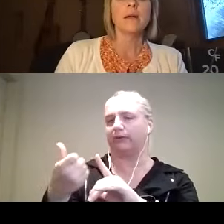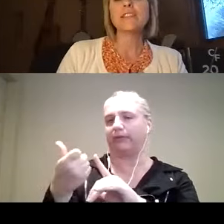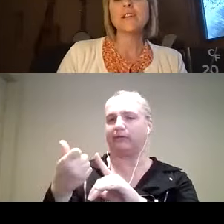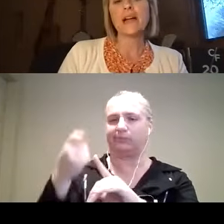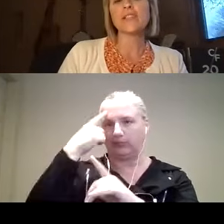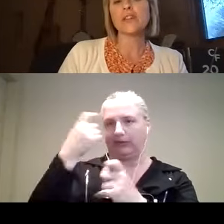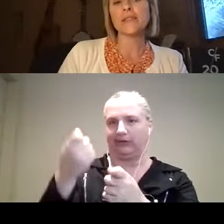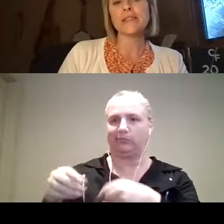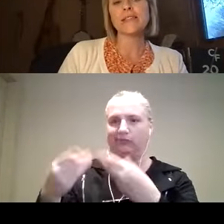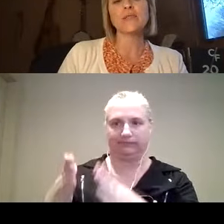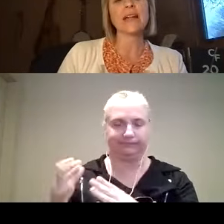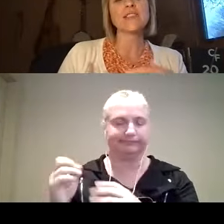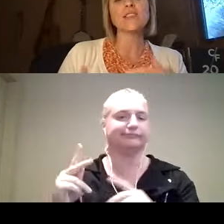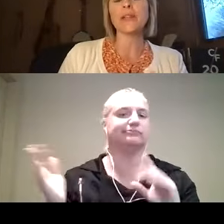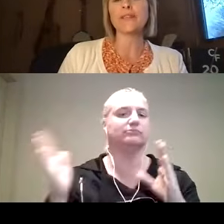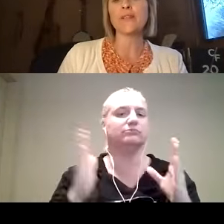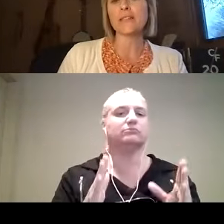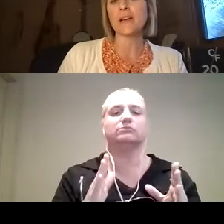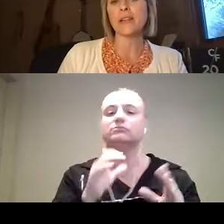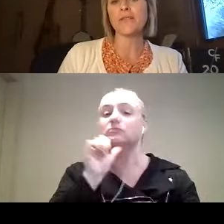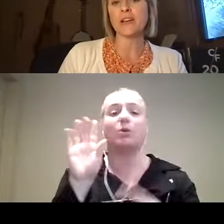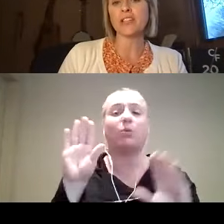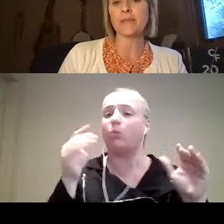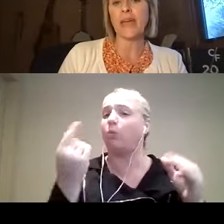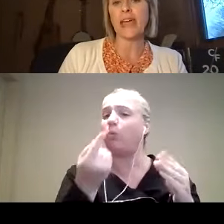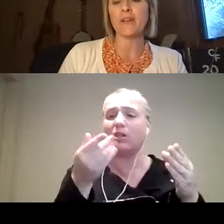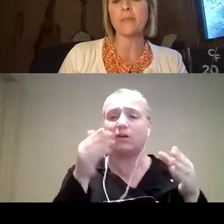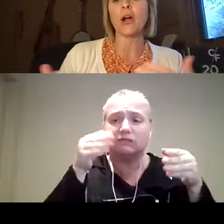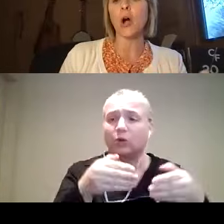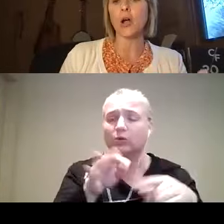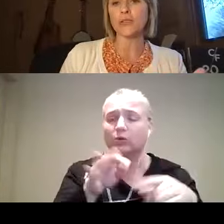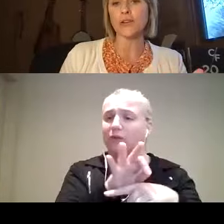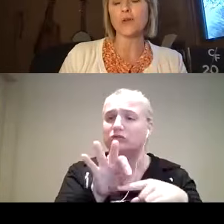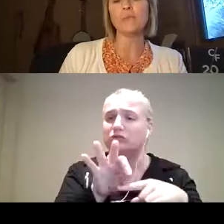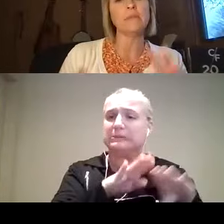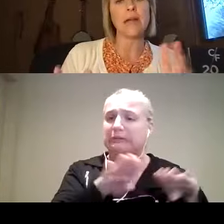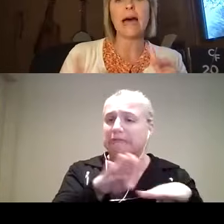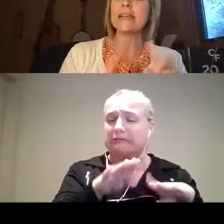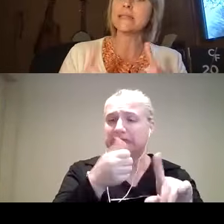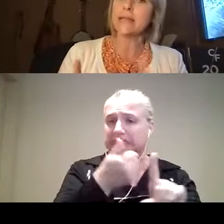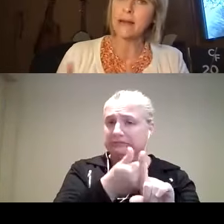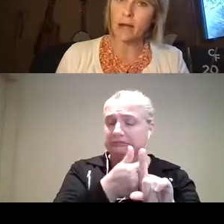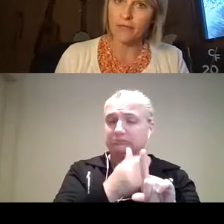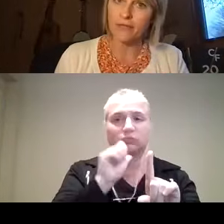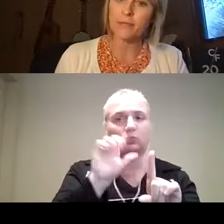Mental health services do not solely focus on the function of behavior, but also, not instead of,